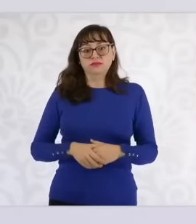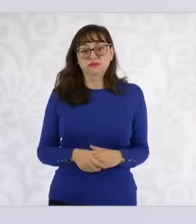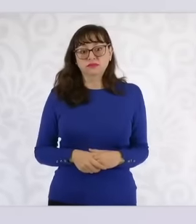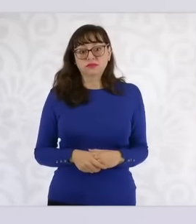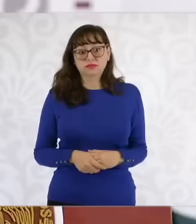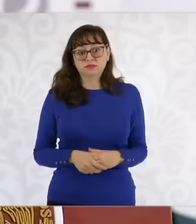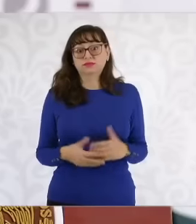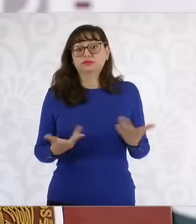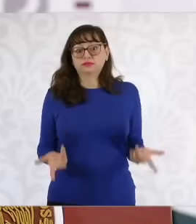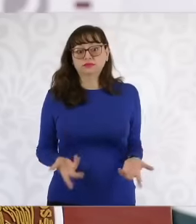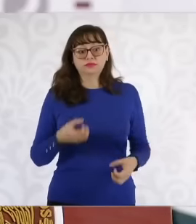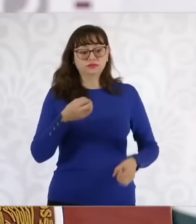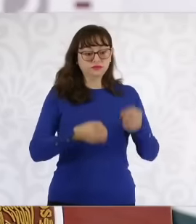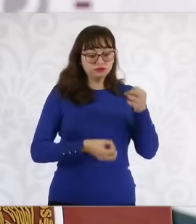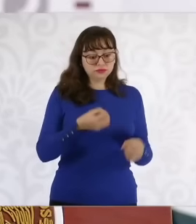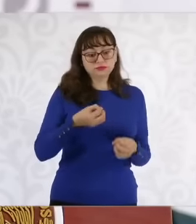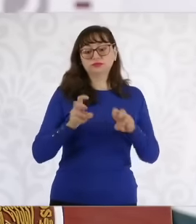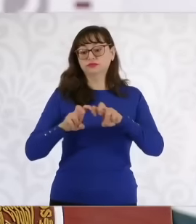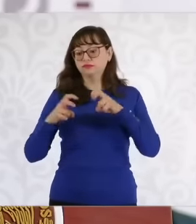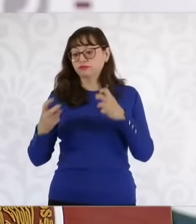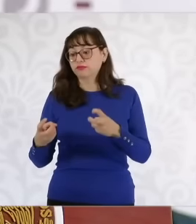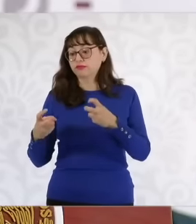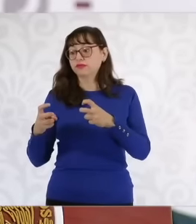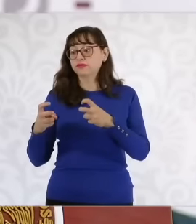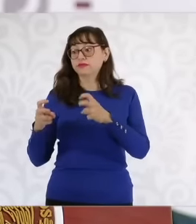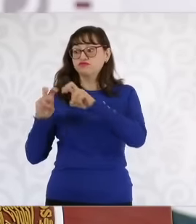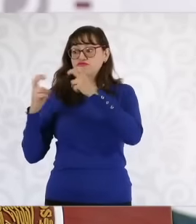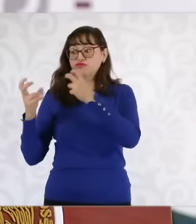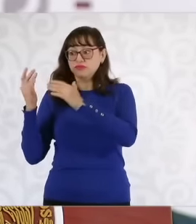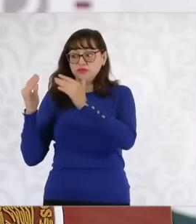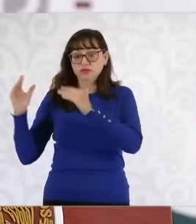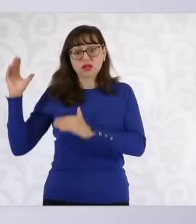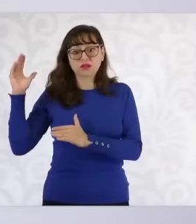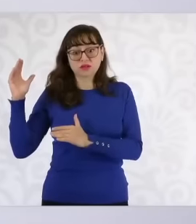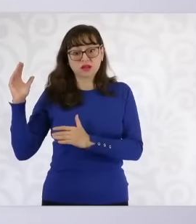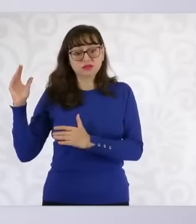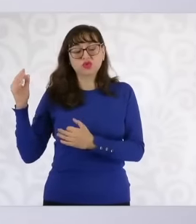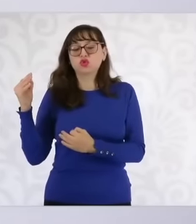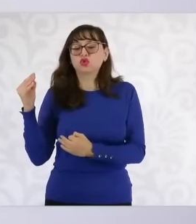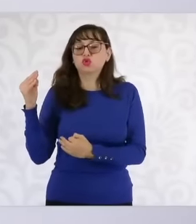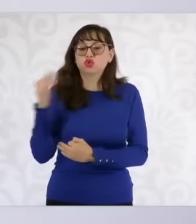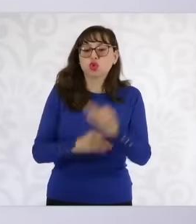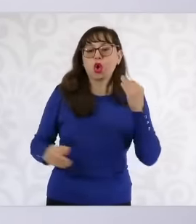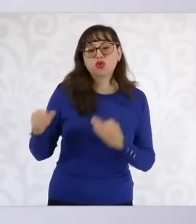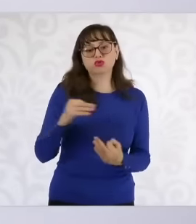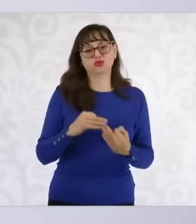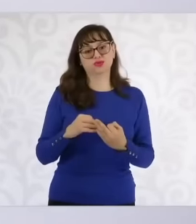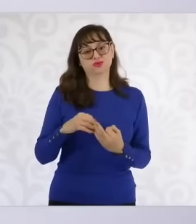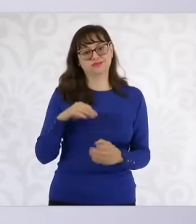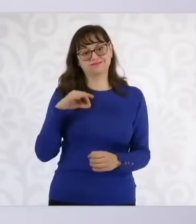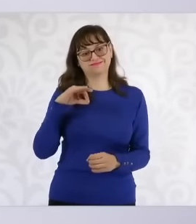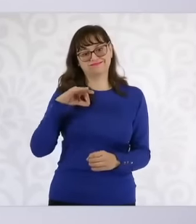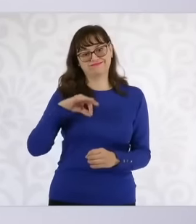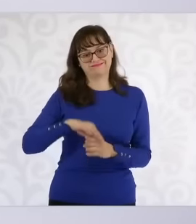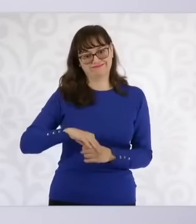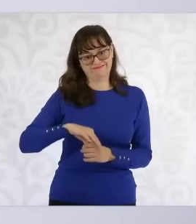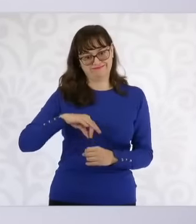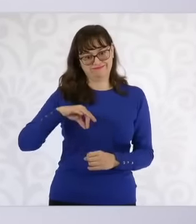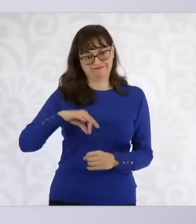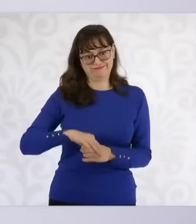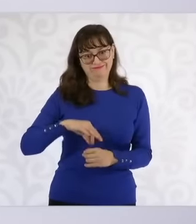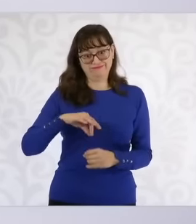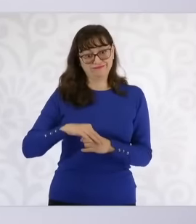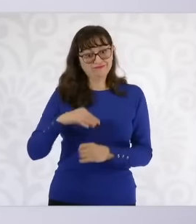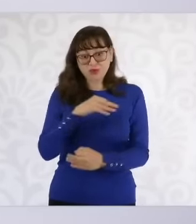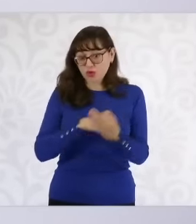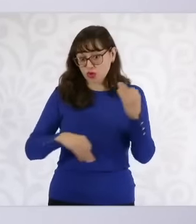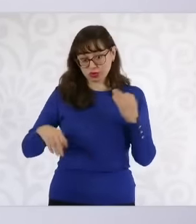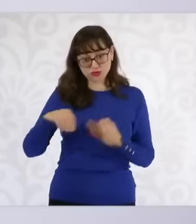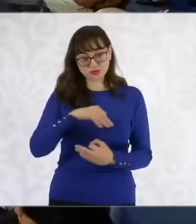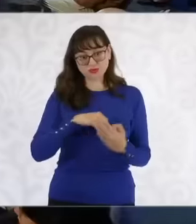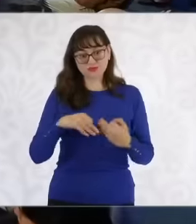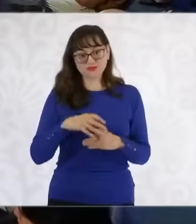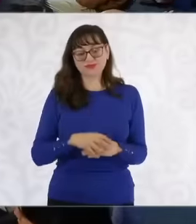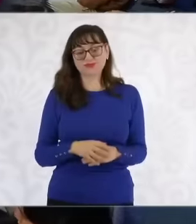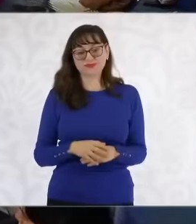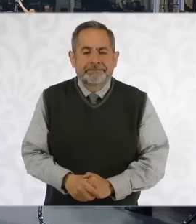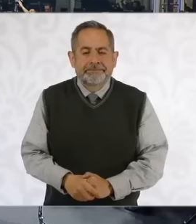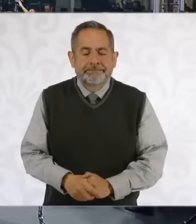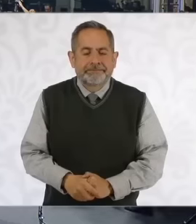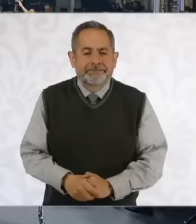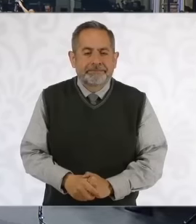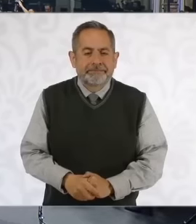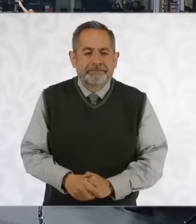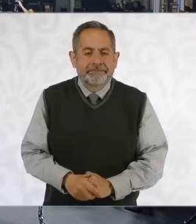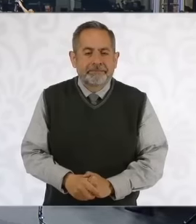male and female judges. only ministers of the court, forward, very good morning,